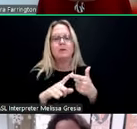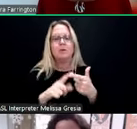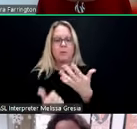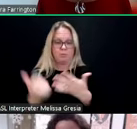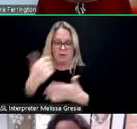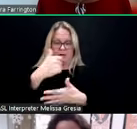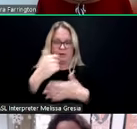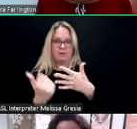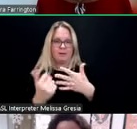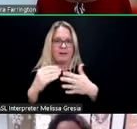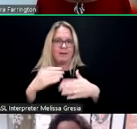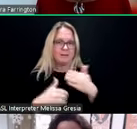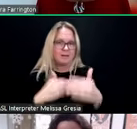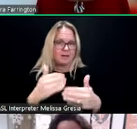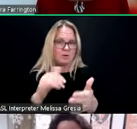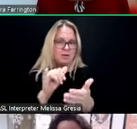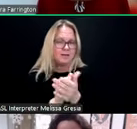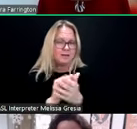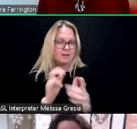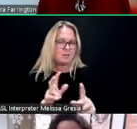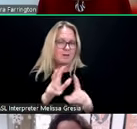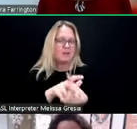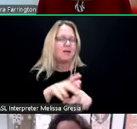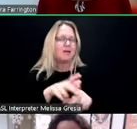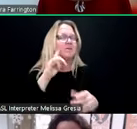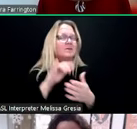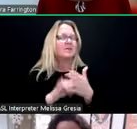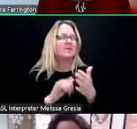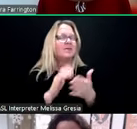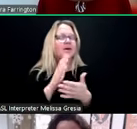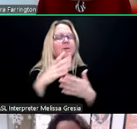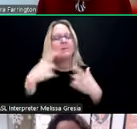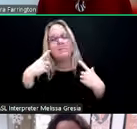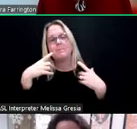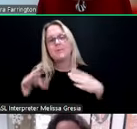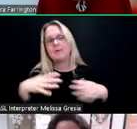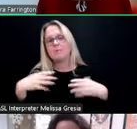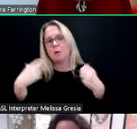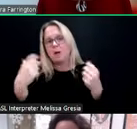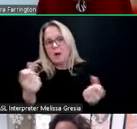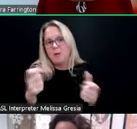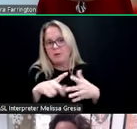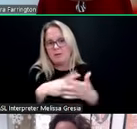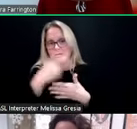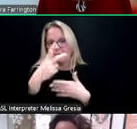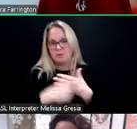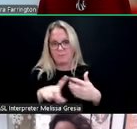implementation timeline for some of our behavioral health initiatives. Uh our first episode psychosis